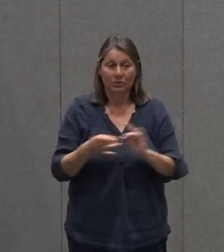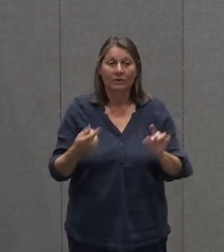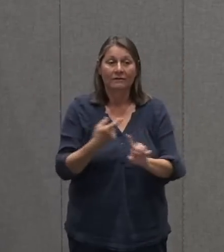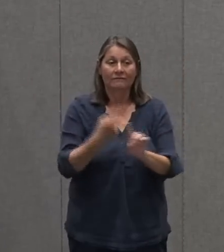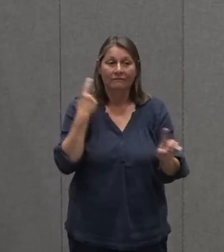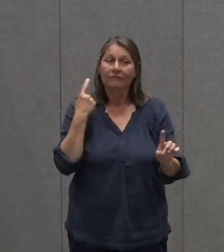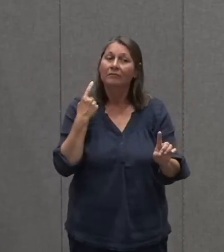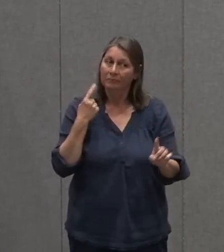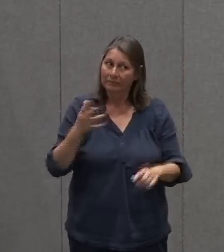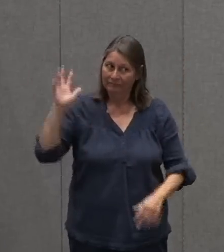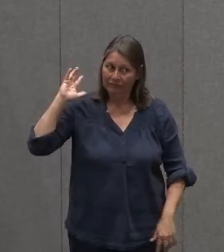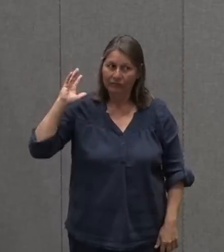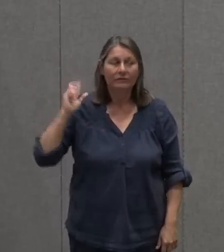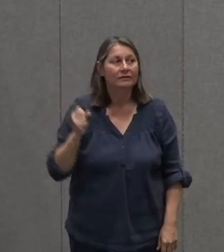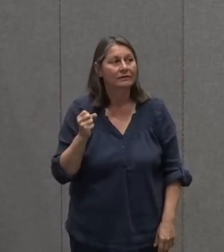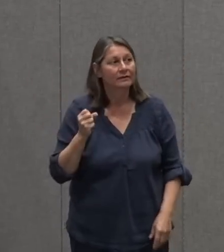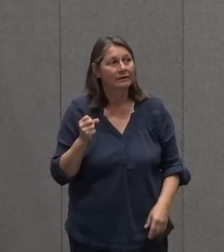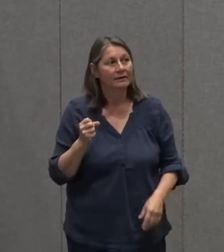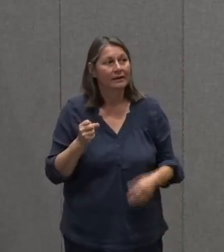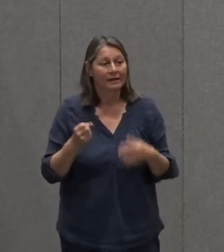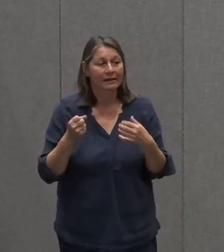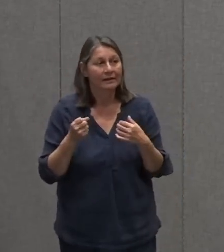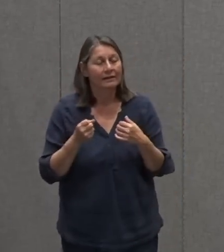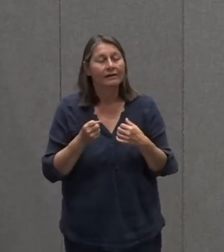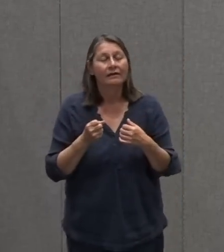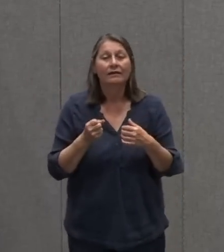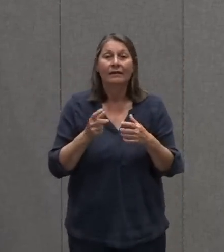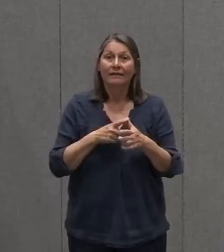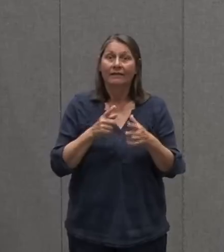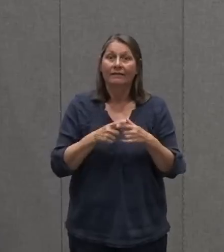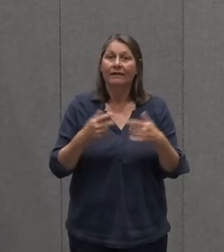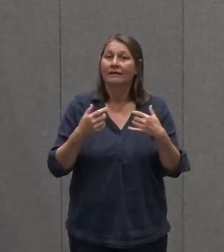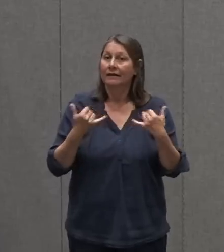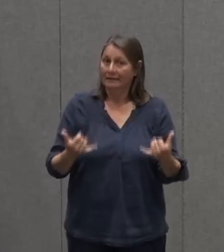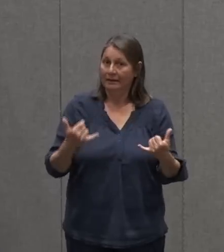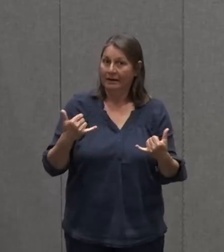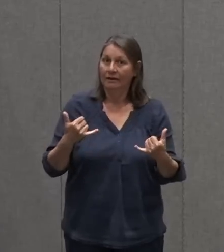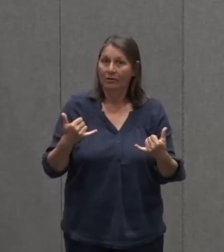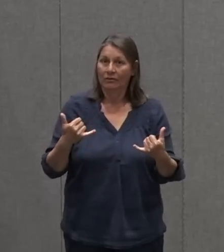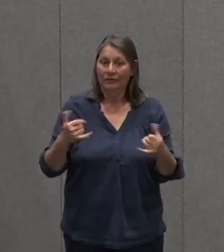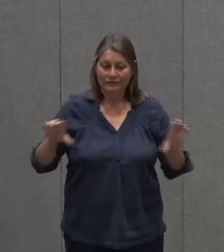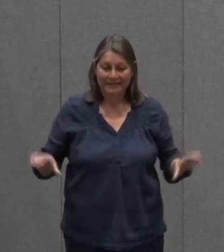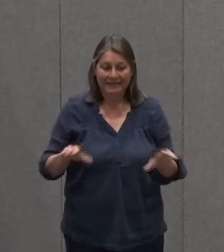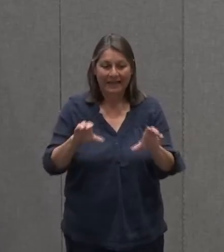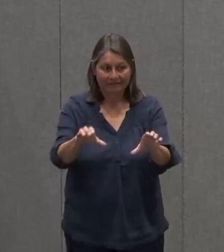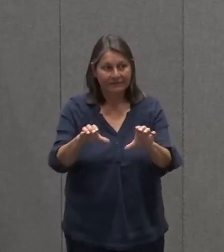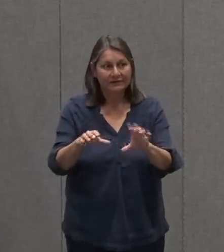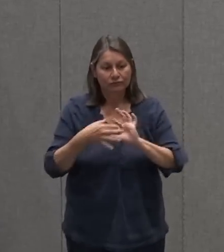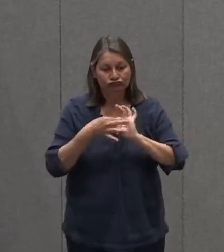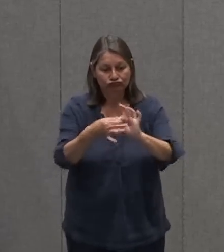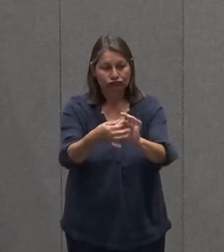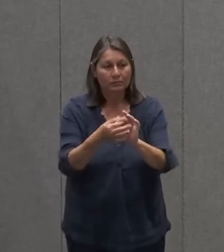But we had an activity that was taking that idea. Knowing that we counted to ten.